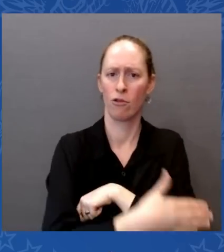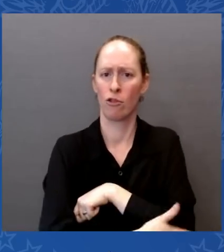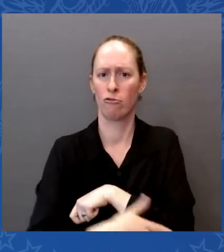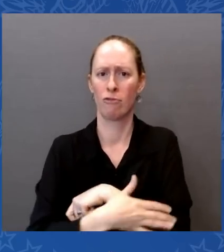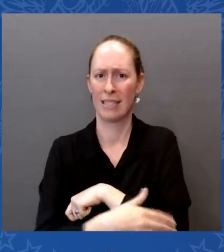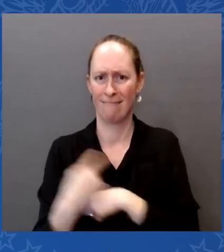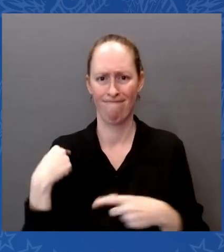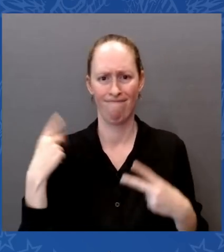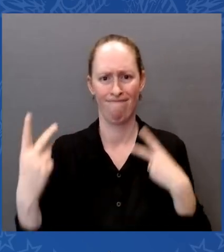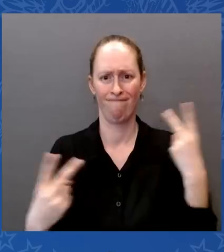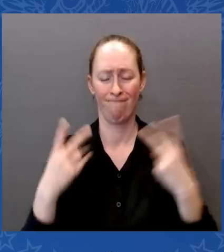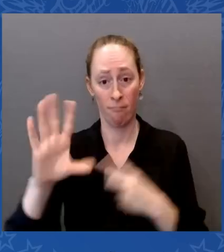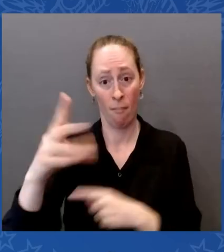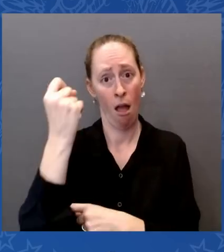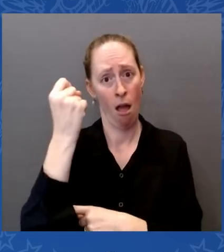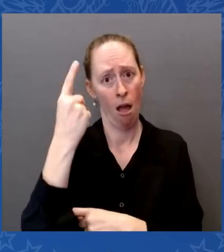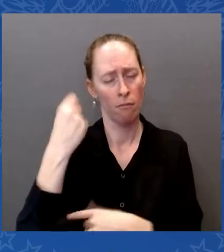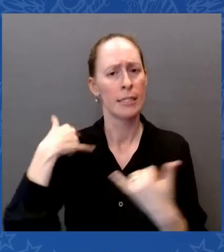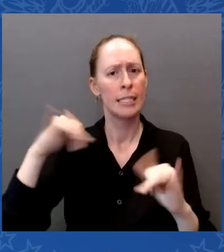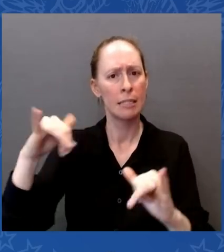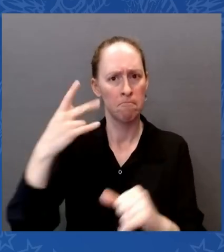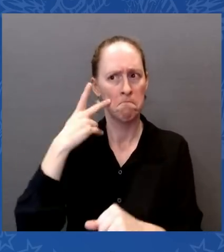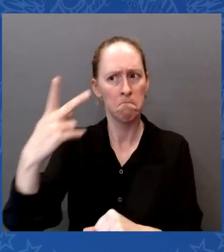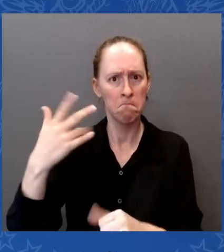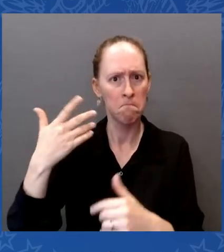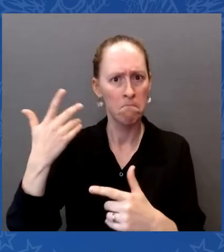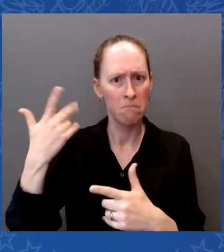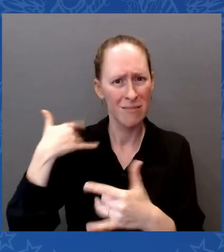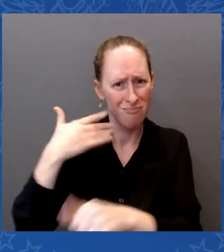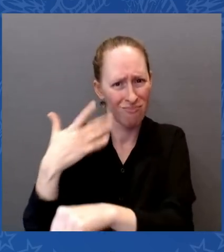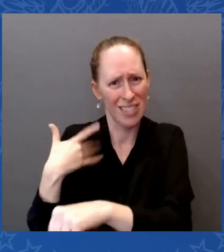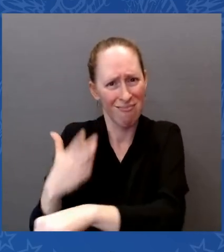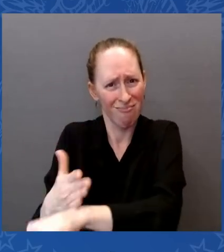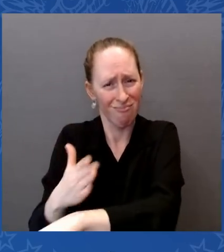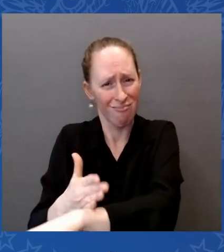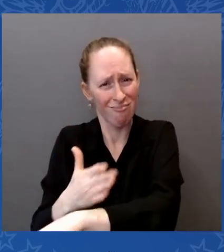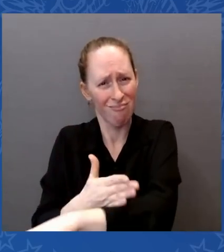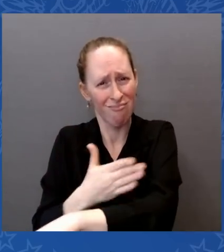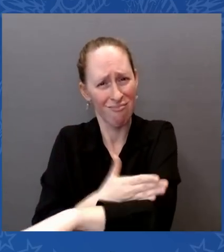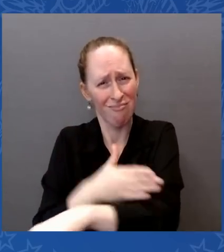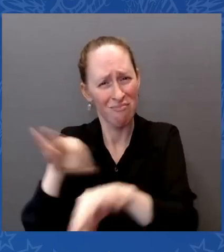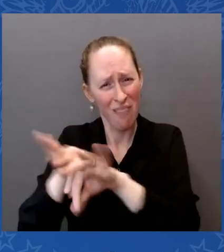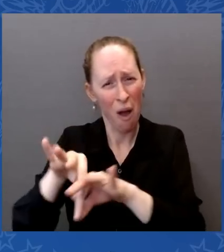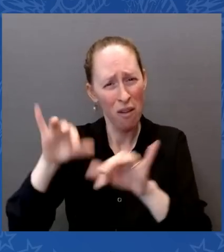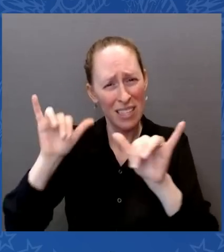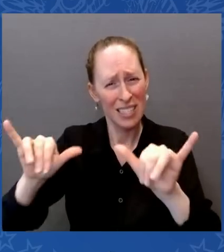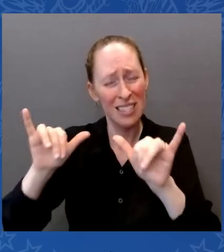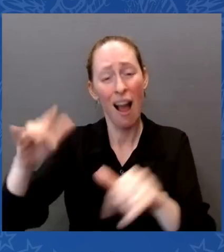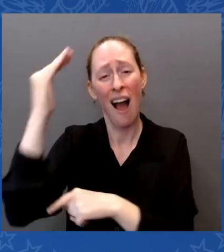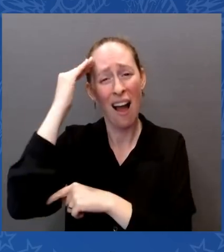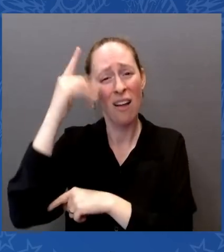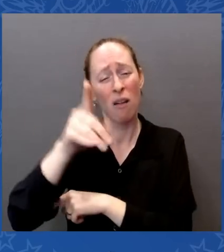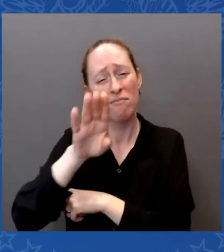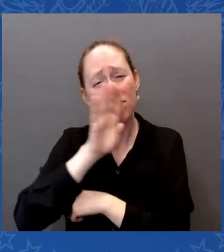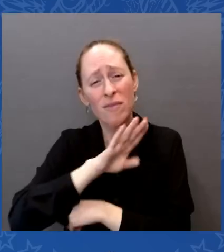I've never been more optimistic about our -- America's future. We just have to remember who we are. We're the United States of America,